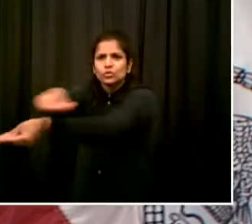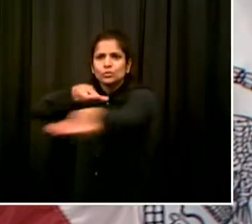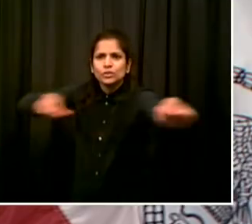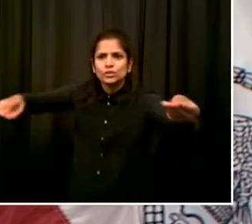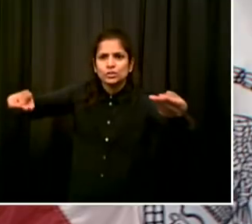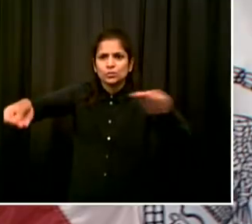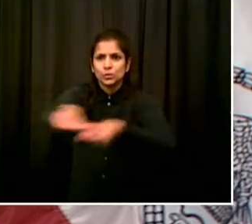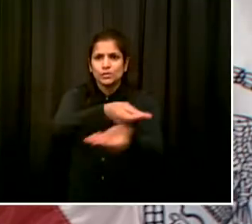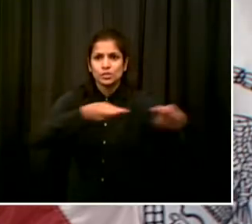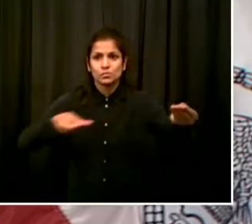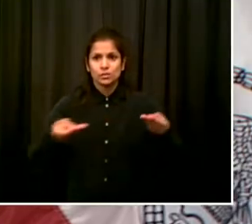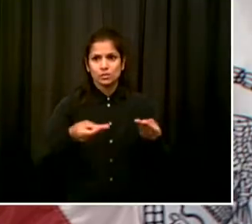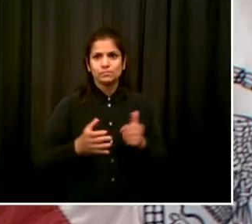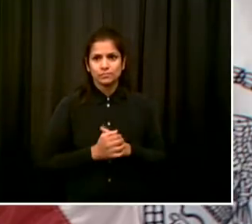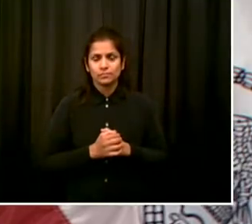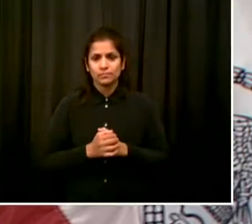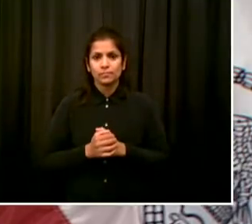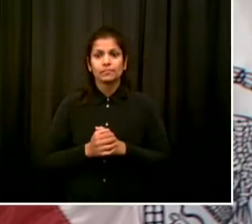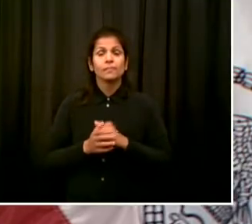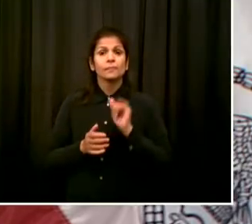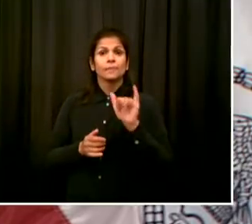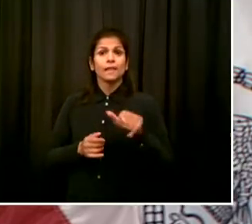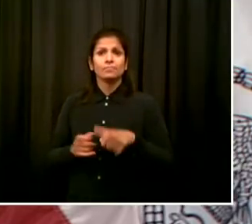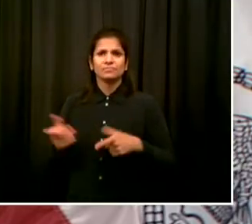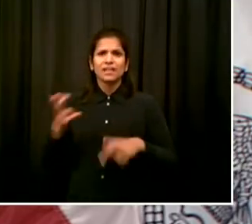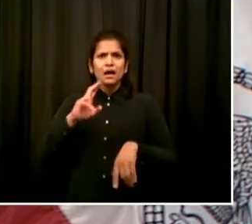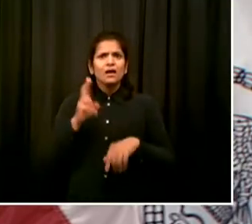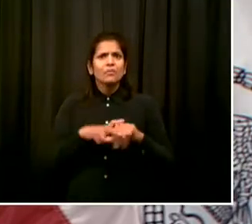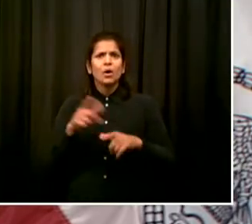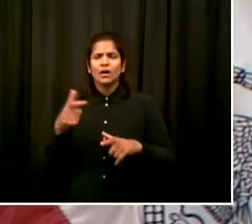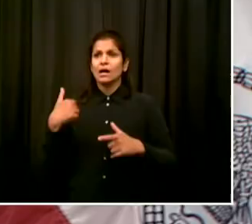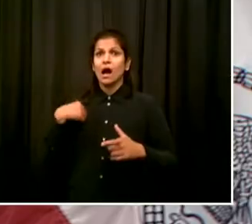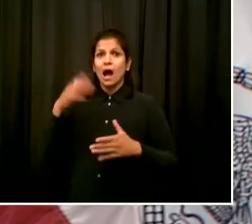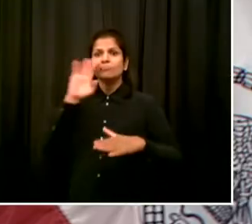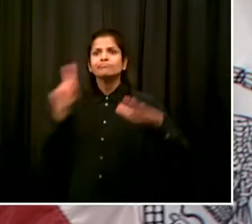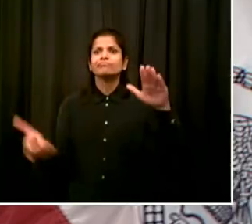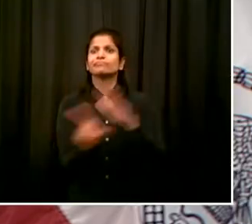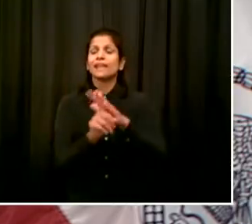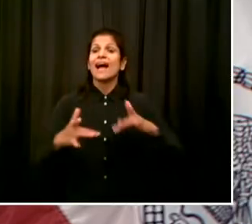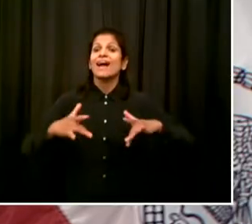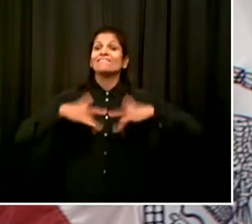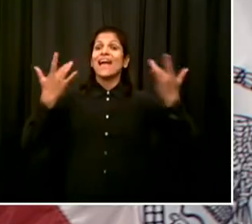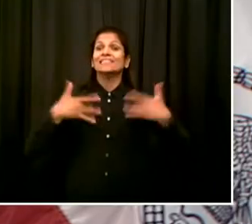VARIETY OF WAYS TO DO IT. CERTAINLY, WE CAN SAVMOE N EY WITH FEWER